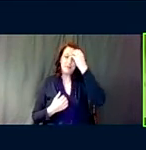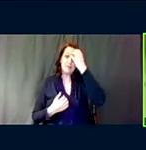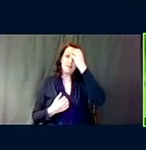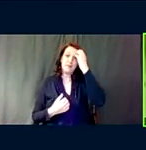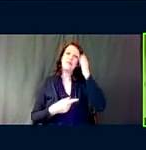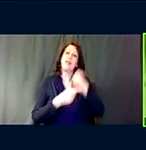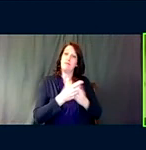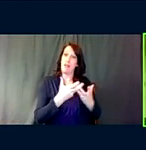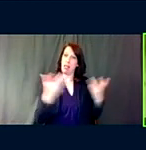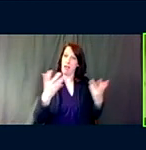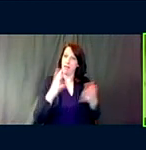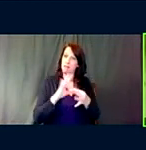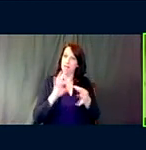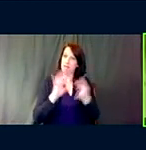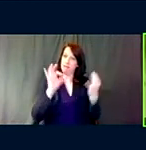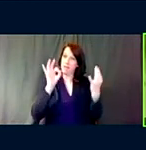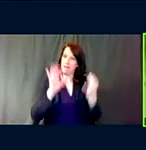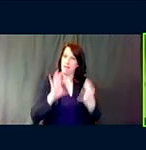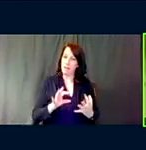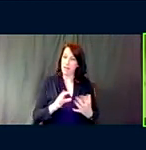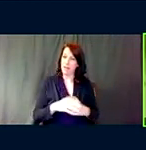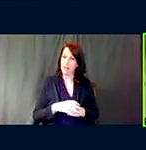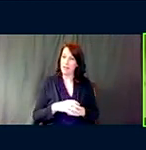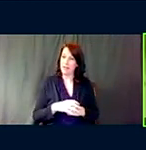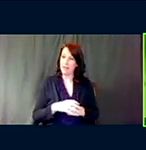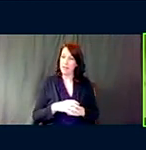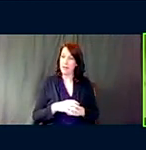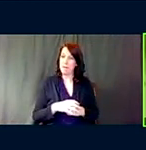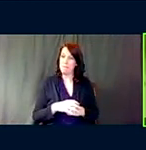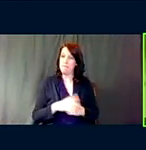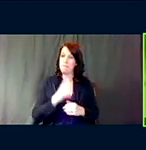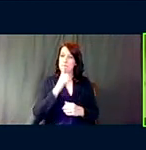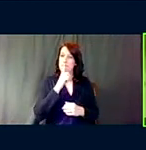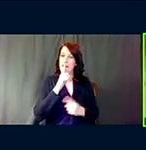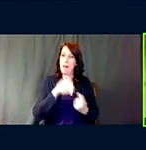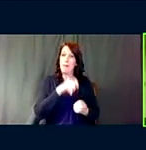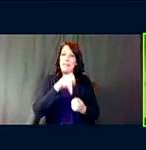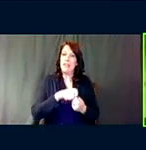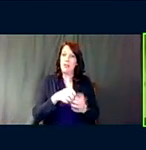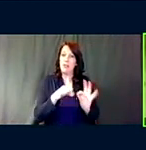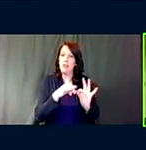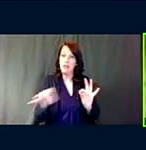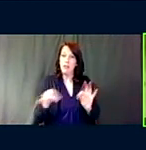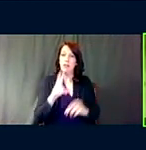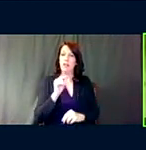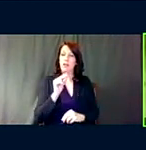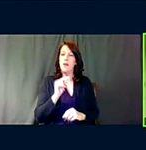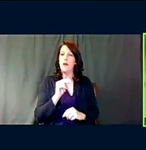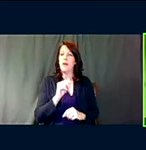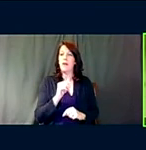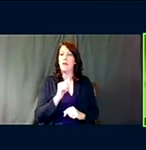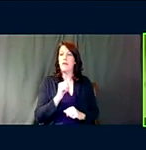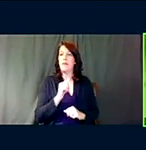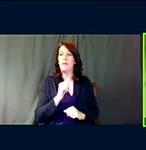SO, I SUPPOSE THEY HAD A LOT OF SAY BECAUSE THEY WEREN'T PAID TO